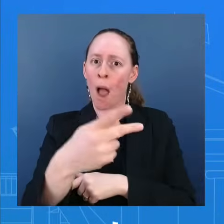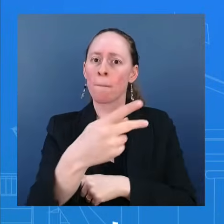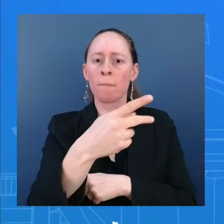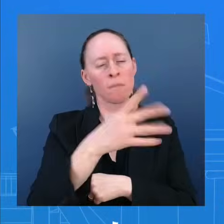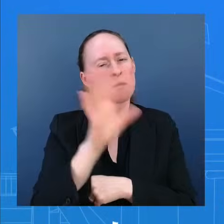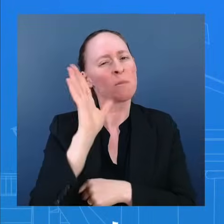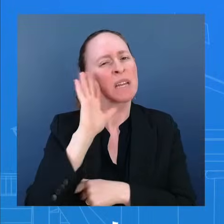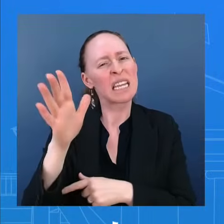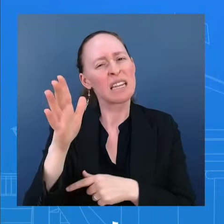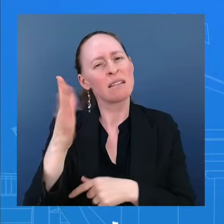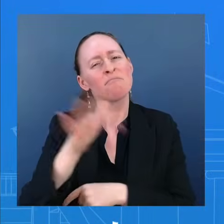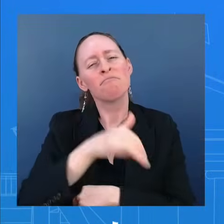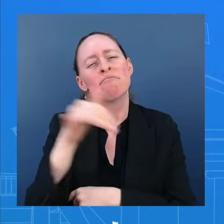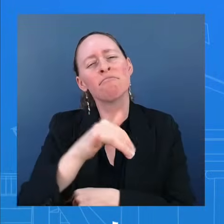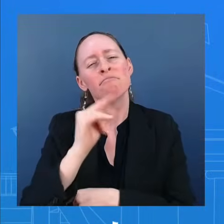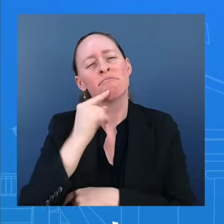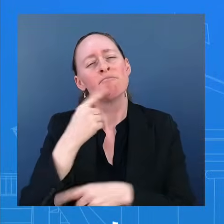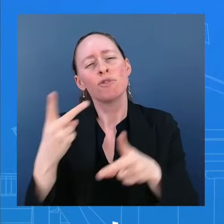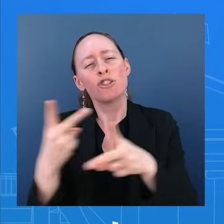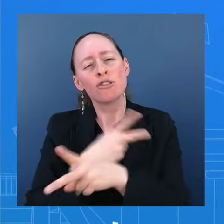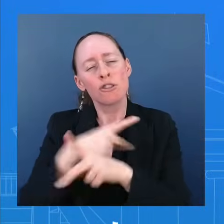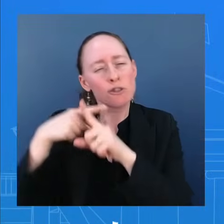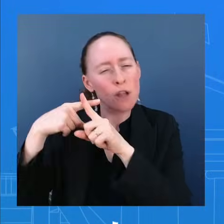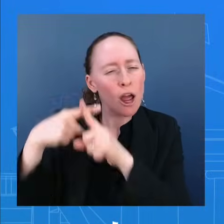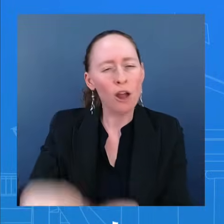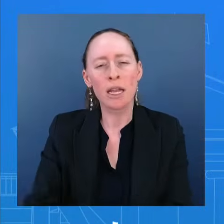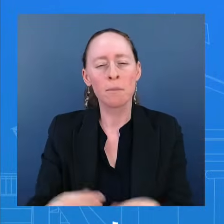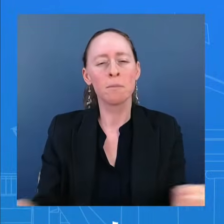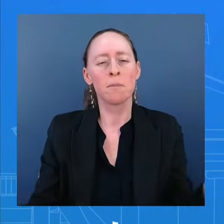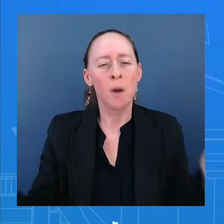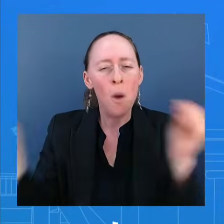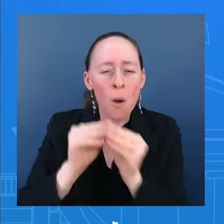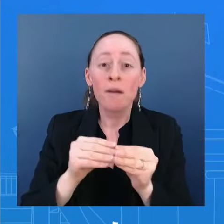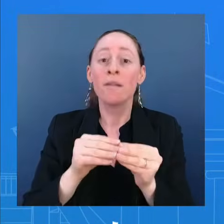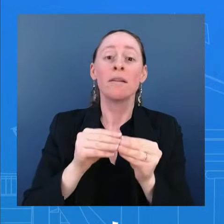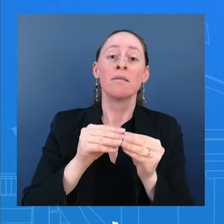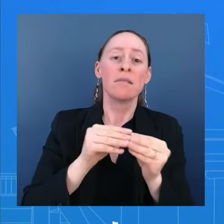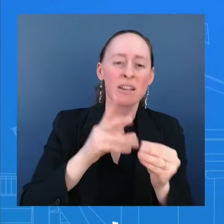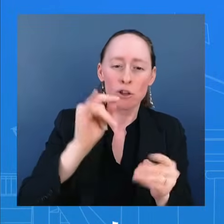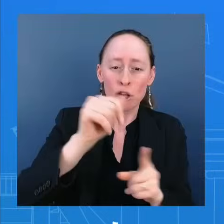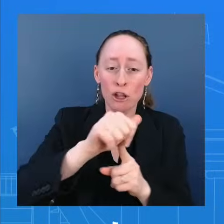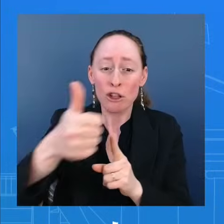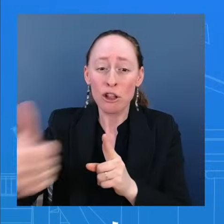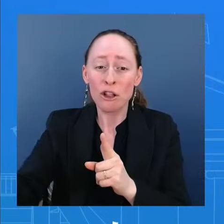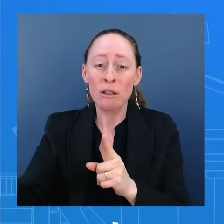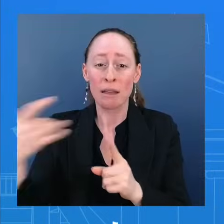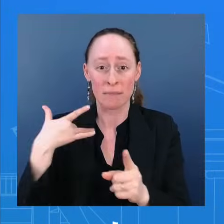All of these pieces certainly led to circumstancing -- circumstances changing,